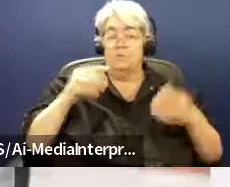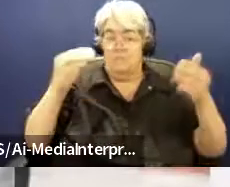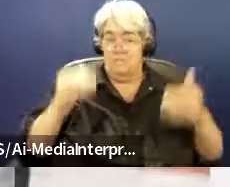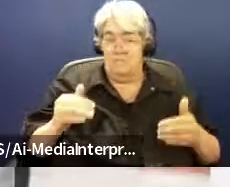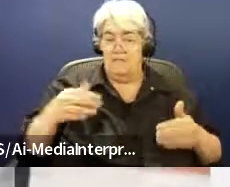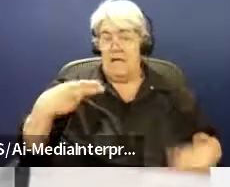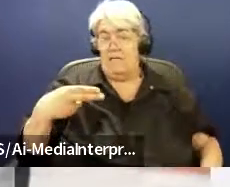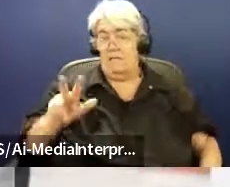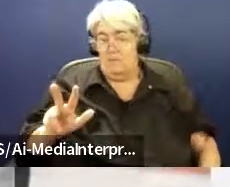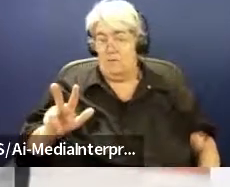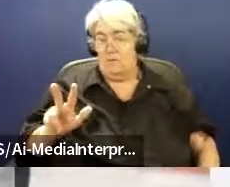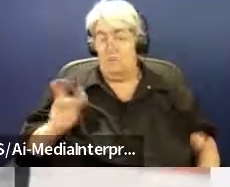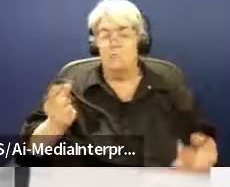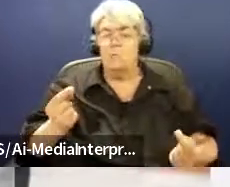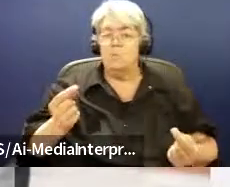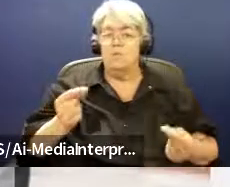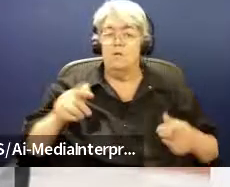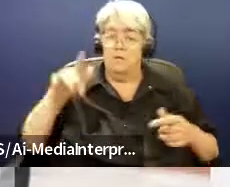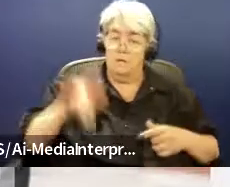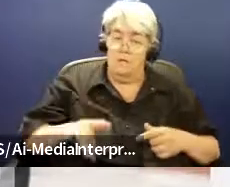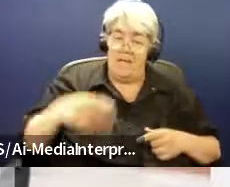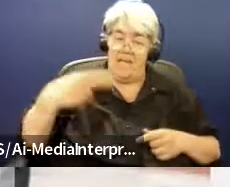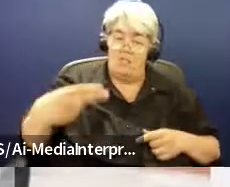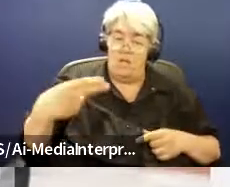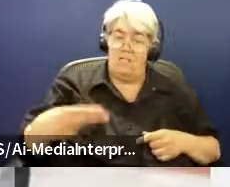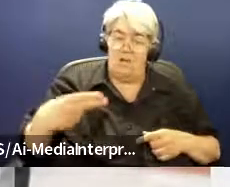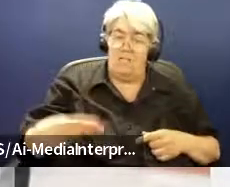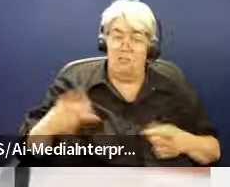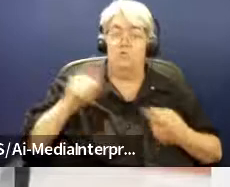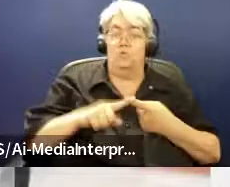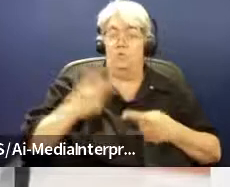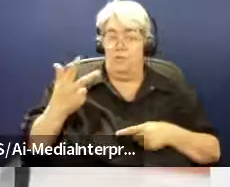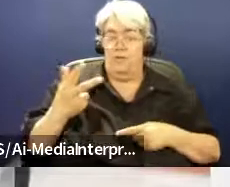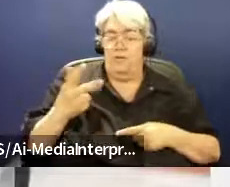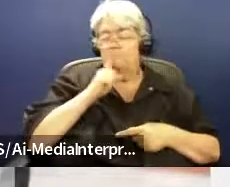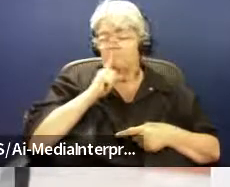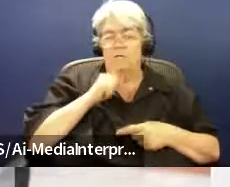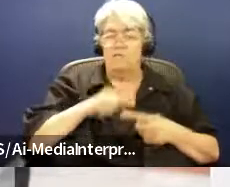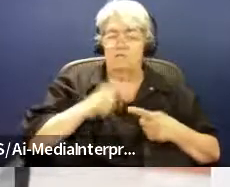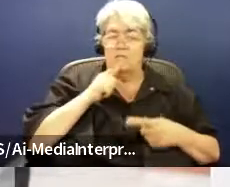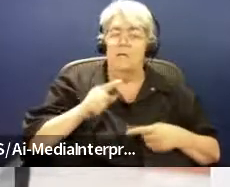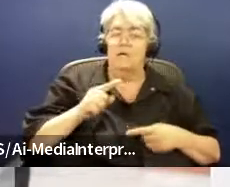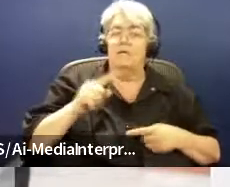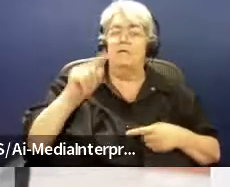or number. So if you wanted to move to the next heading three from this point